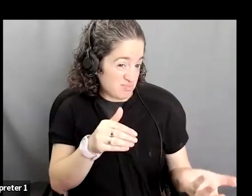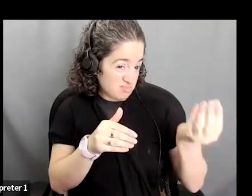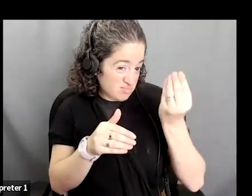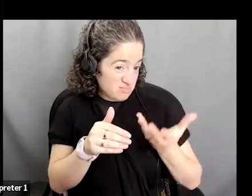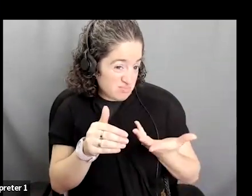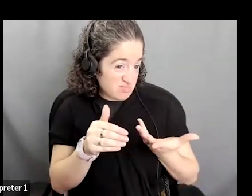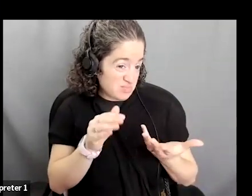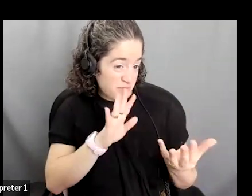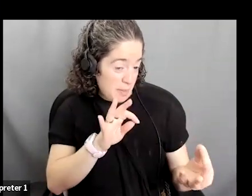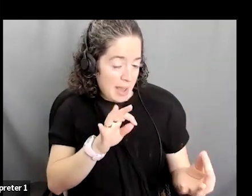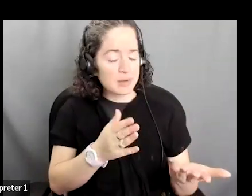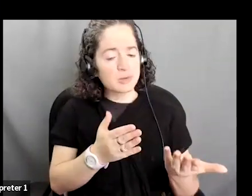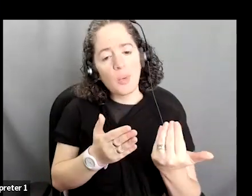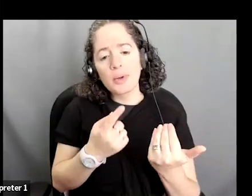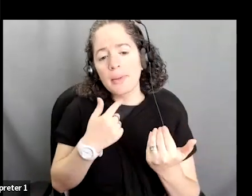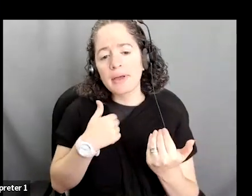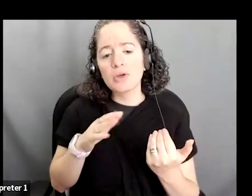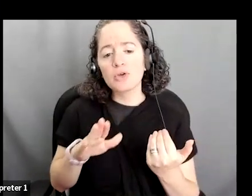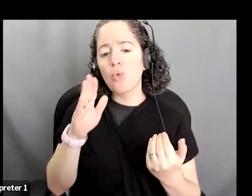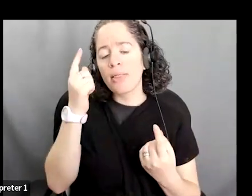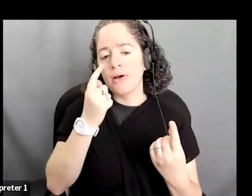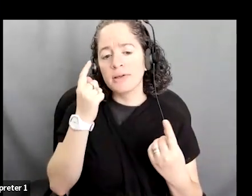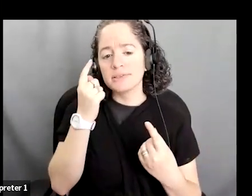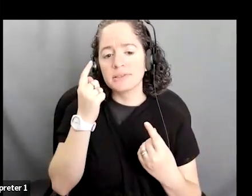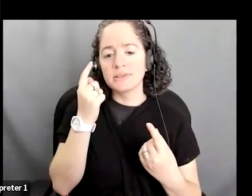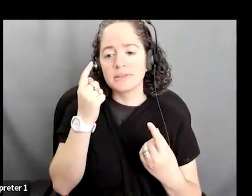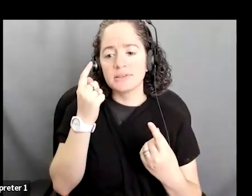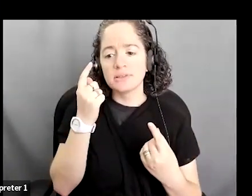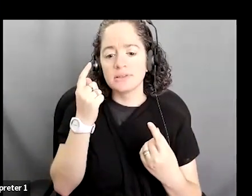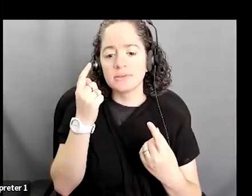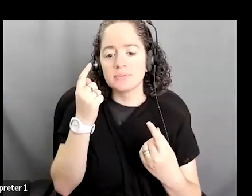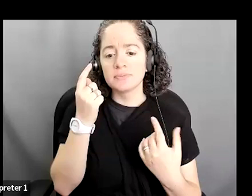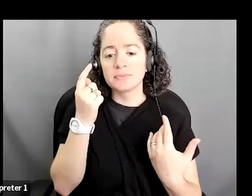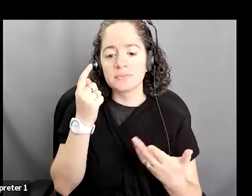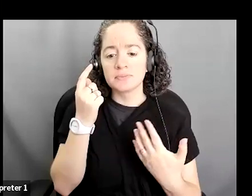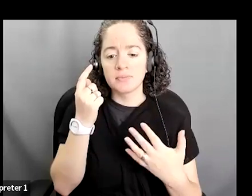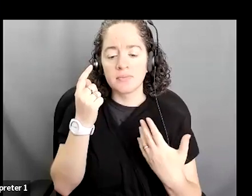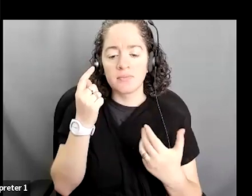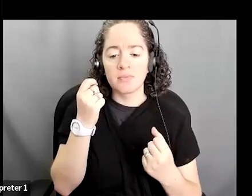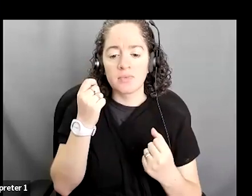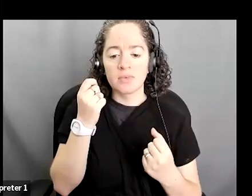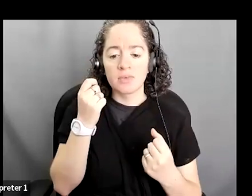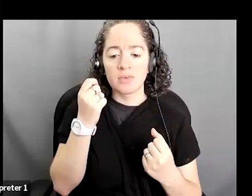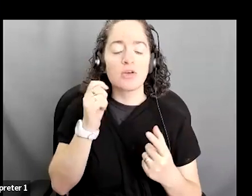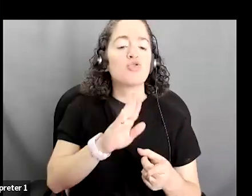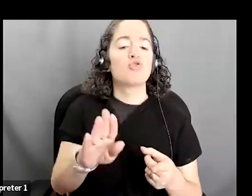What are your thoughts on-- did what you find mean people need to make changes?